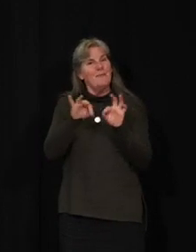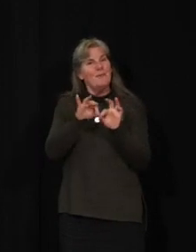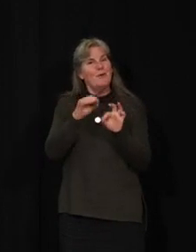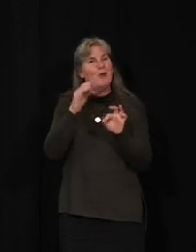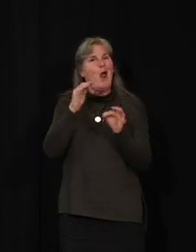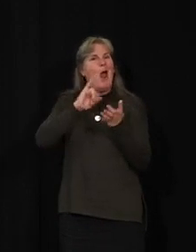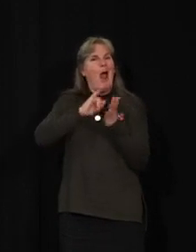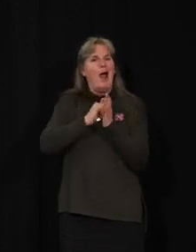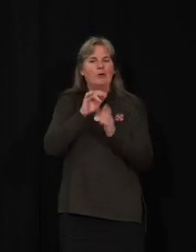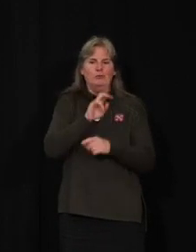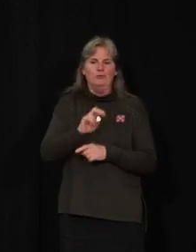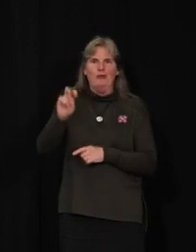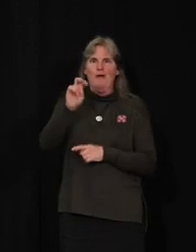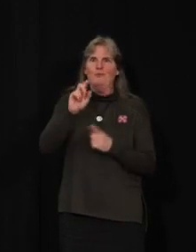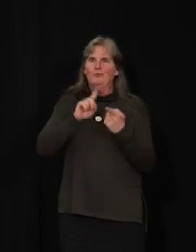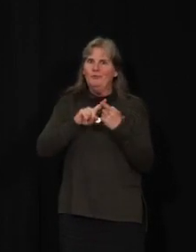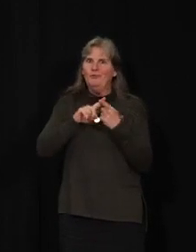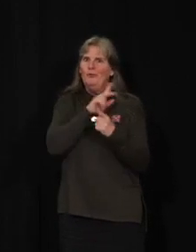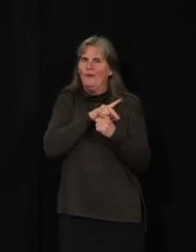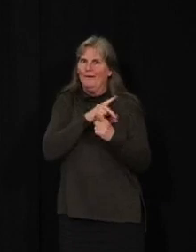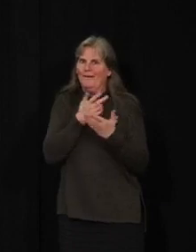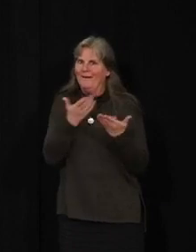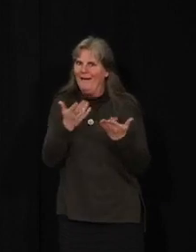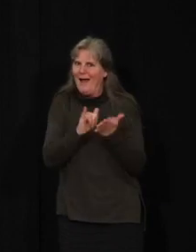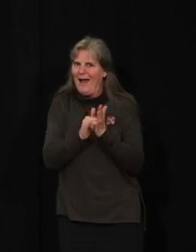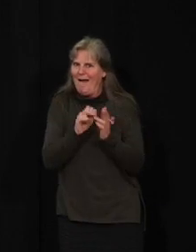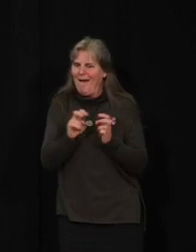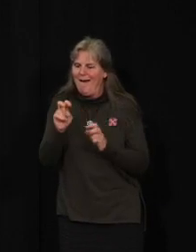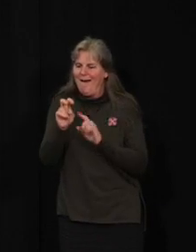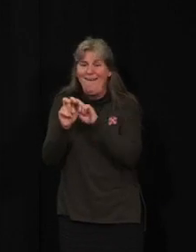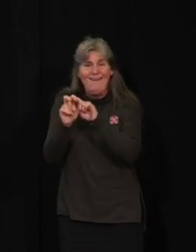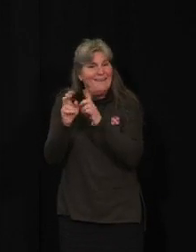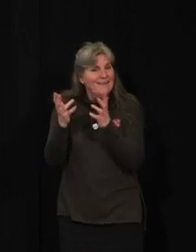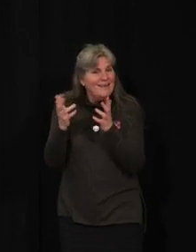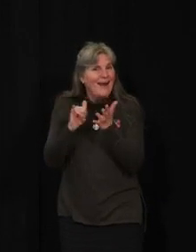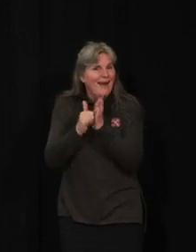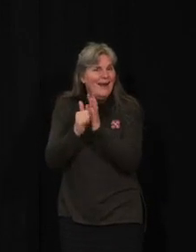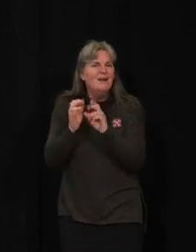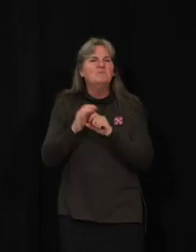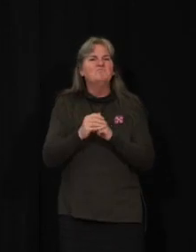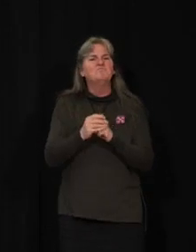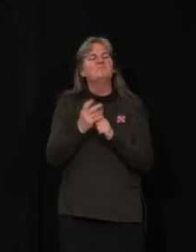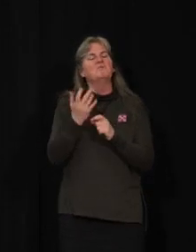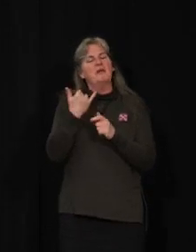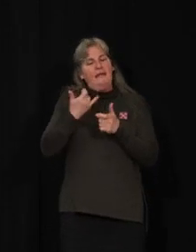territory. We are currently still recommending that people avoid any nonessential travel to other